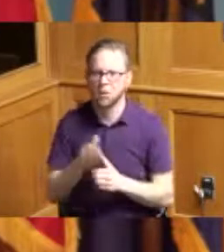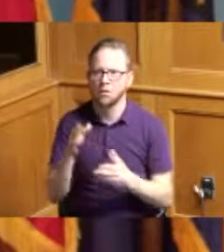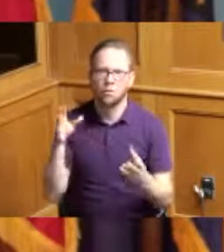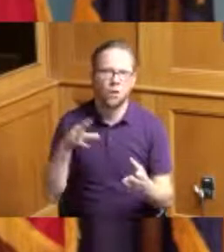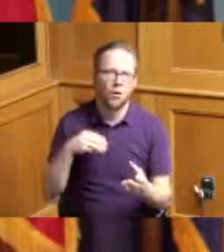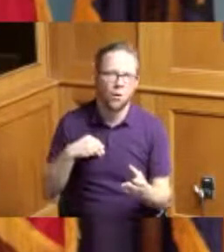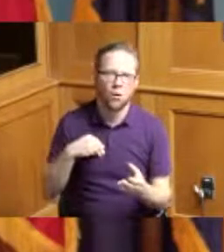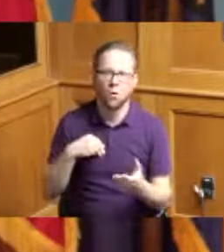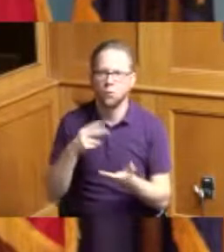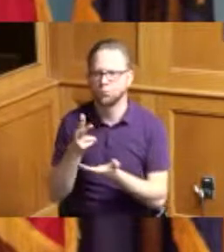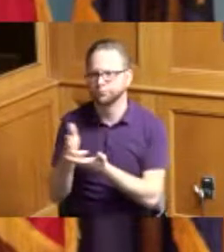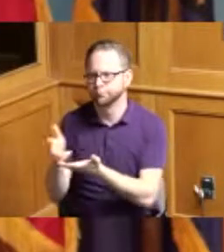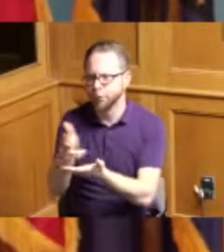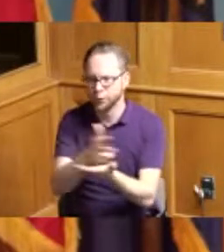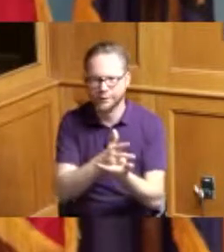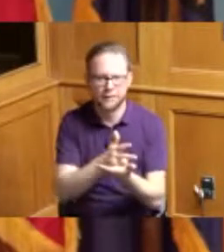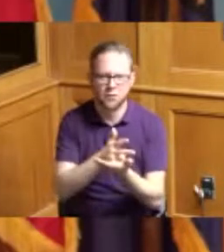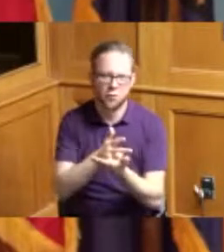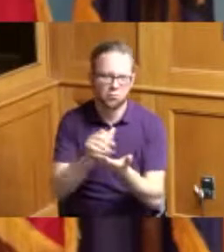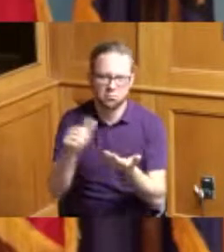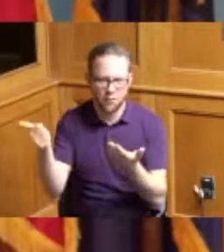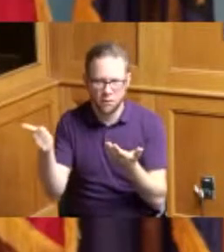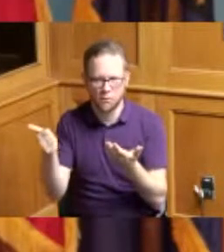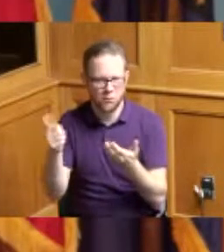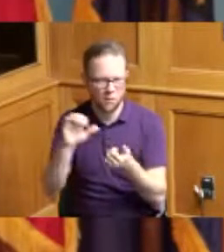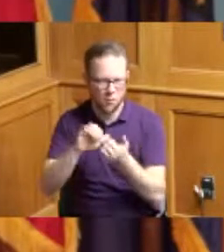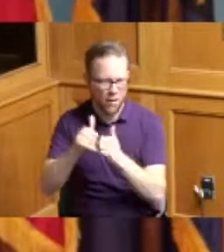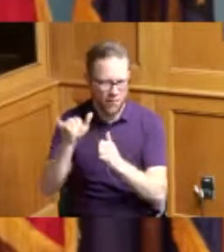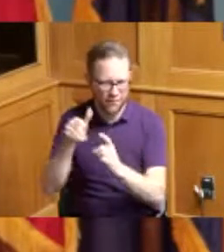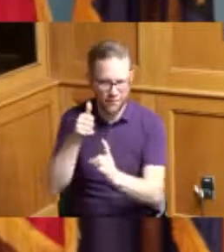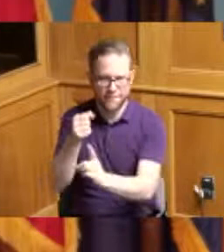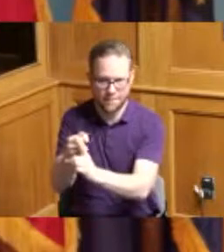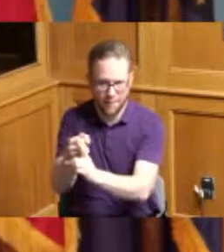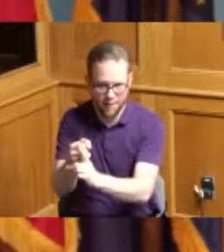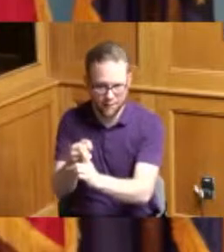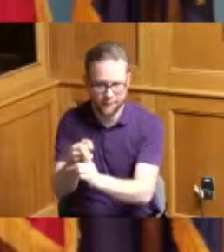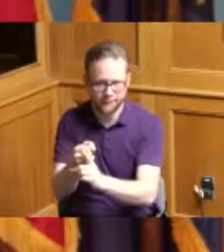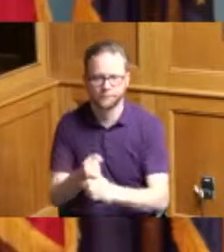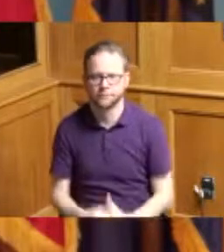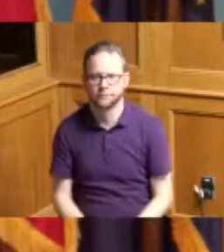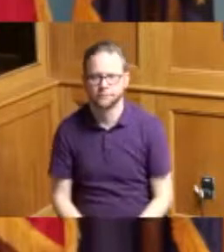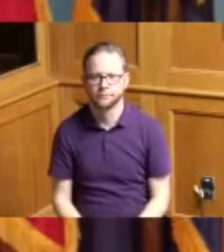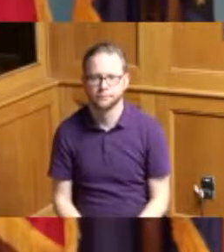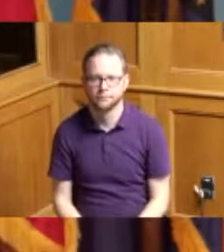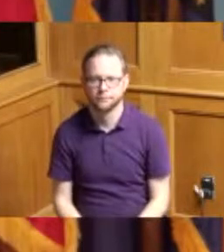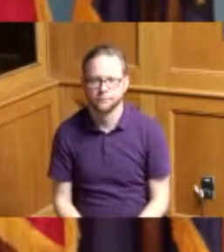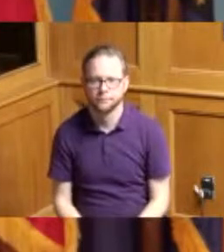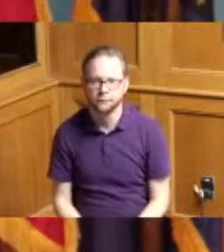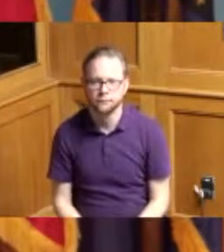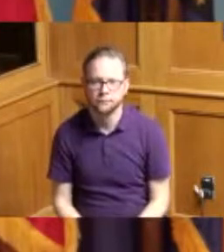parking how would this impact those areas smaller areas Lincoln Heights Lockland those smaller areas